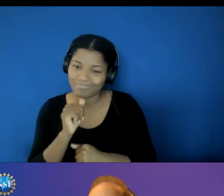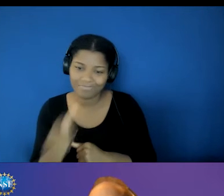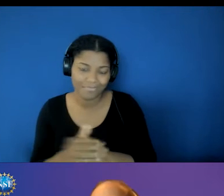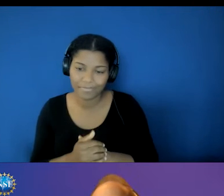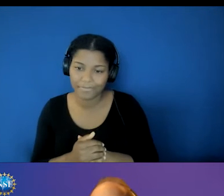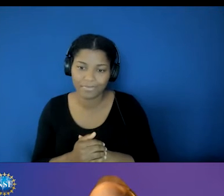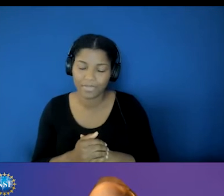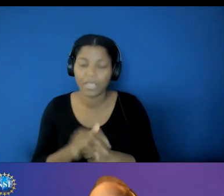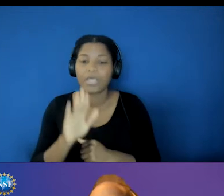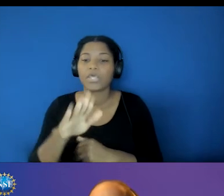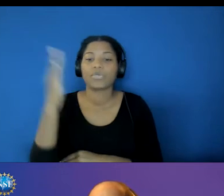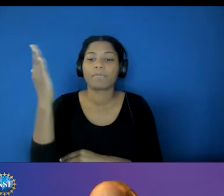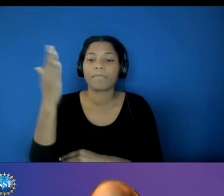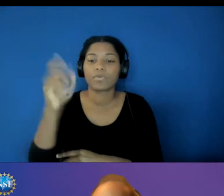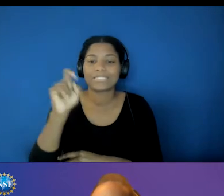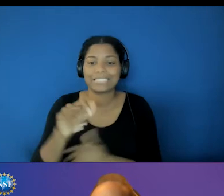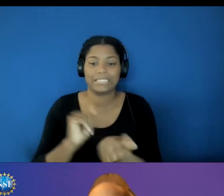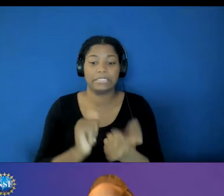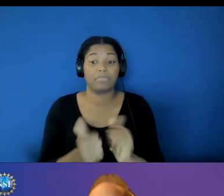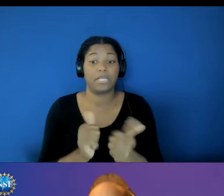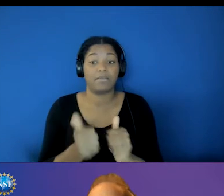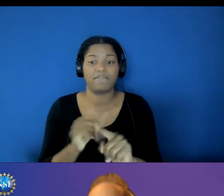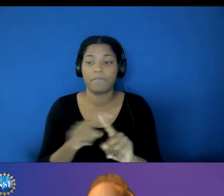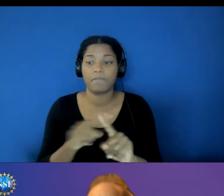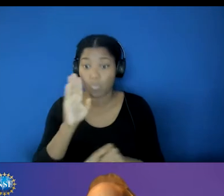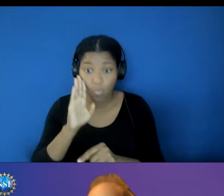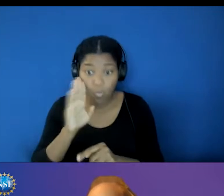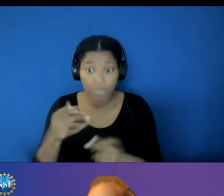but they aren't necessarily going to be successful even if you,